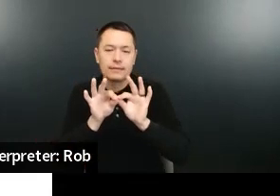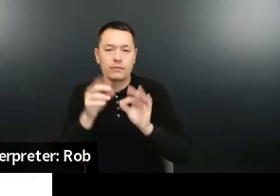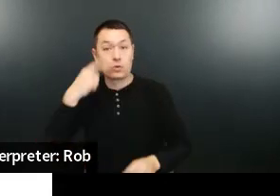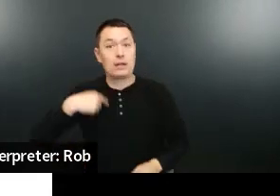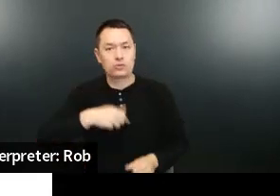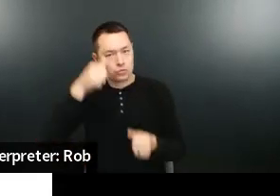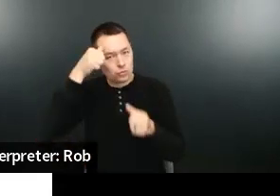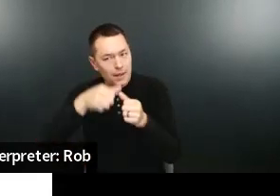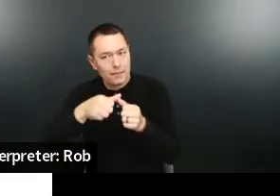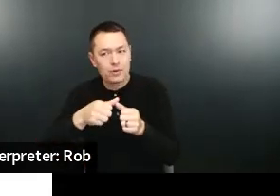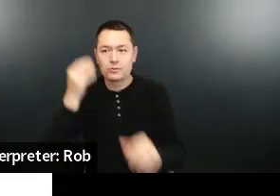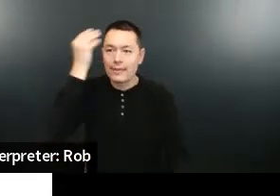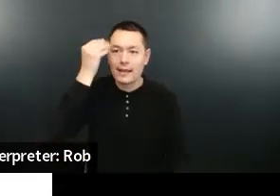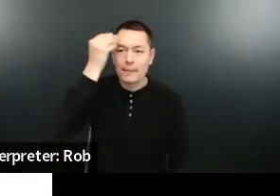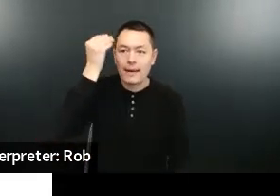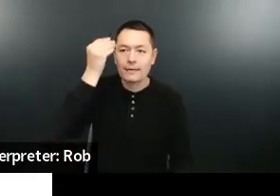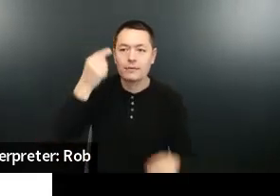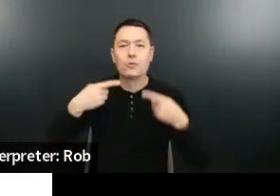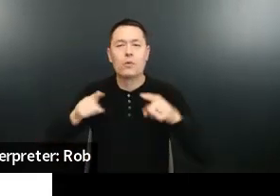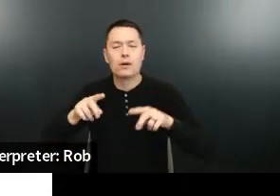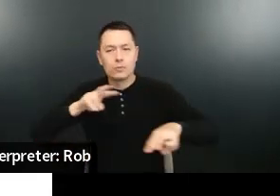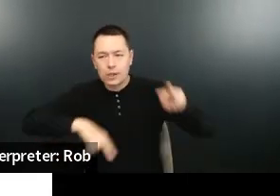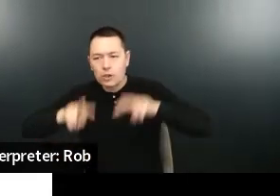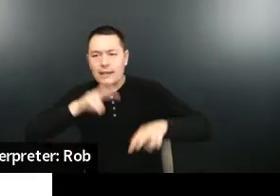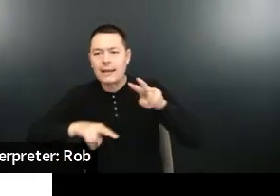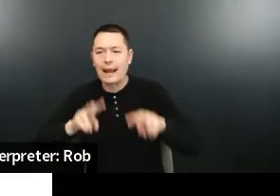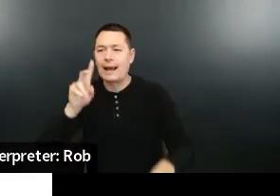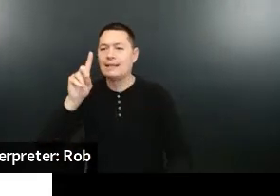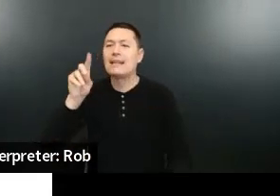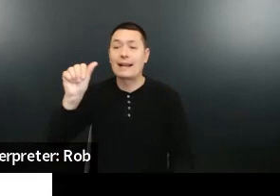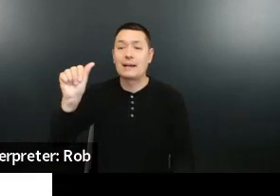and to consider as we start looking at the data. That's next from Alex.